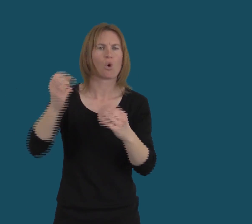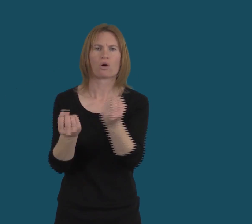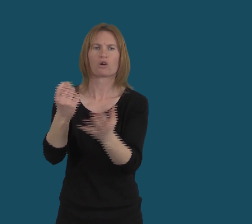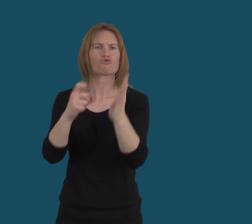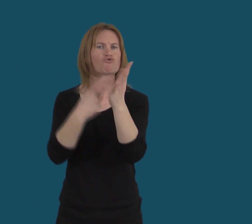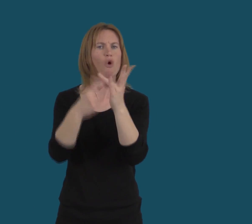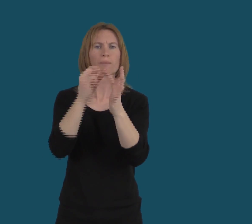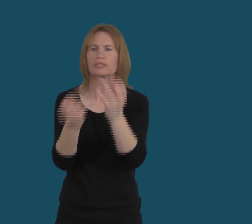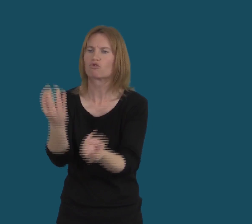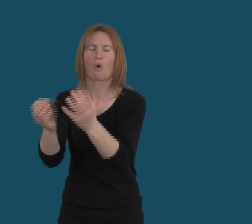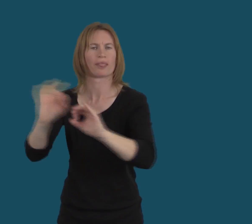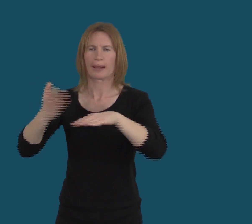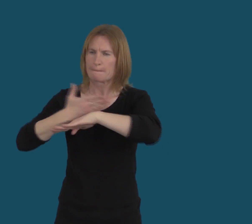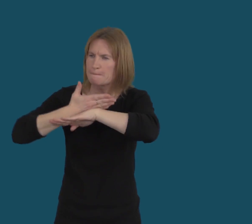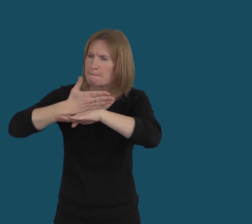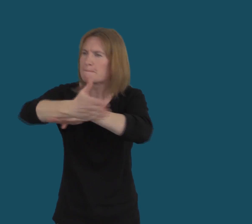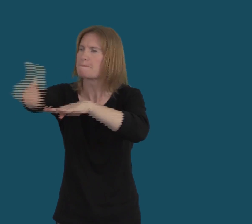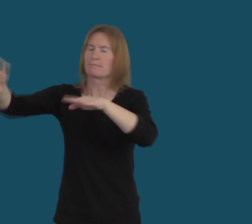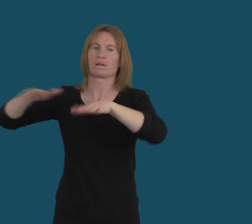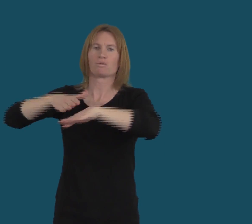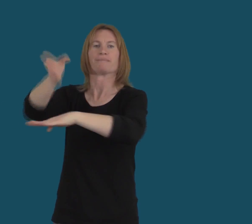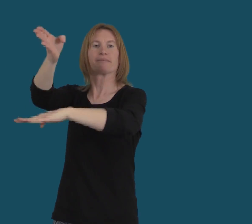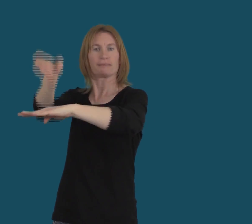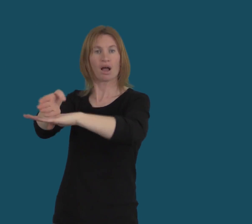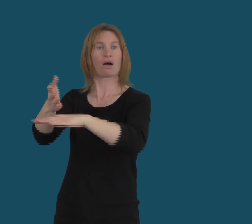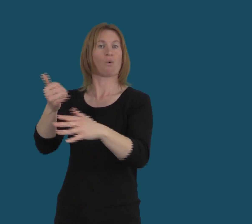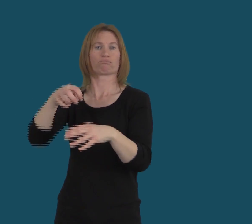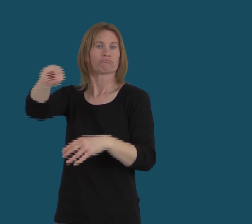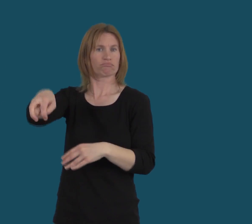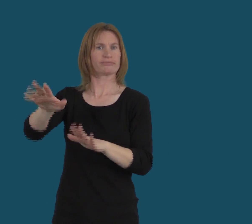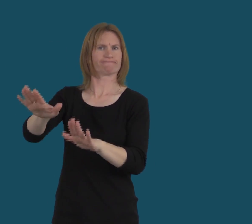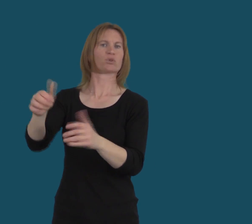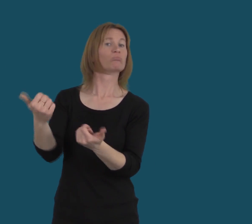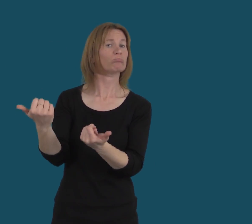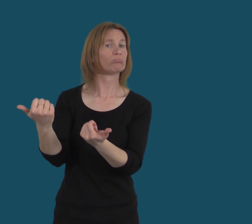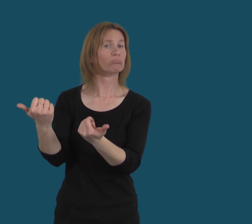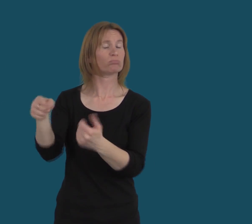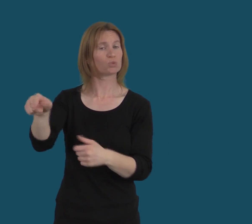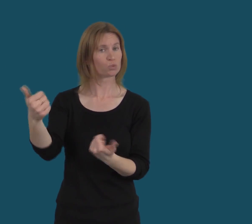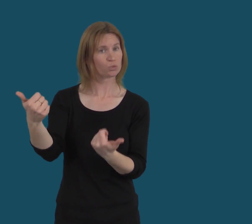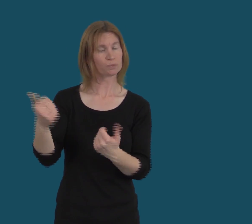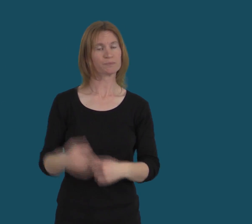and no grown crops. You can park your car or sit in this area.